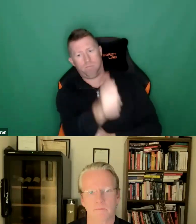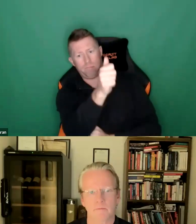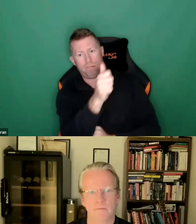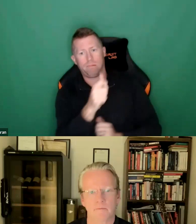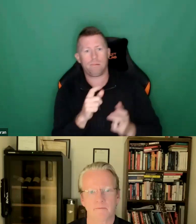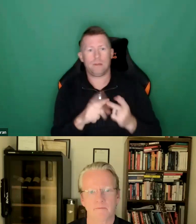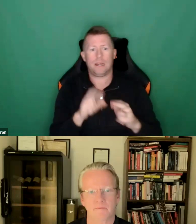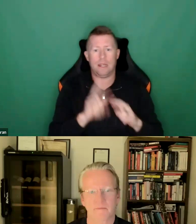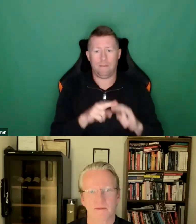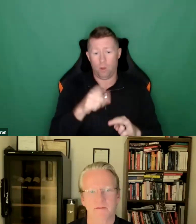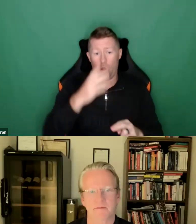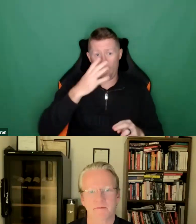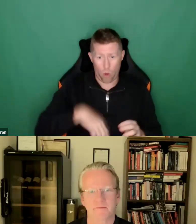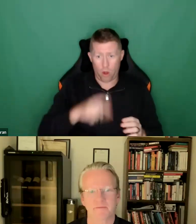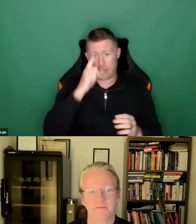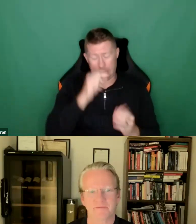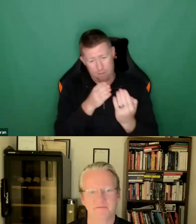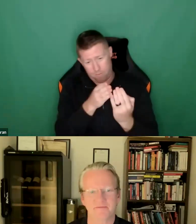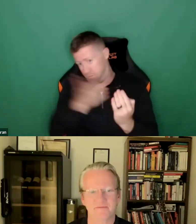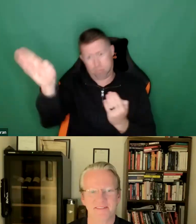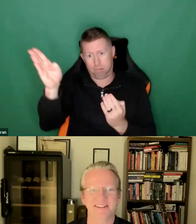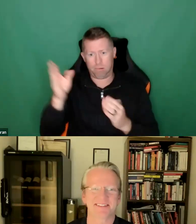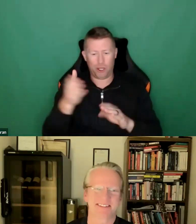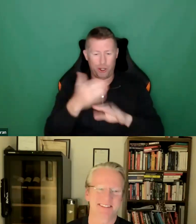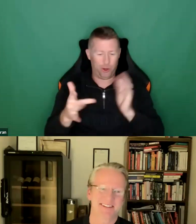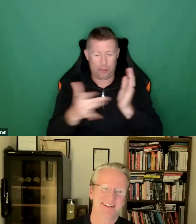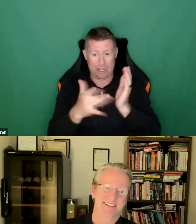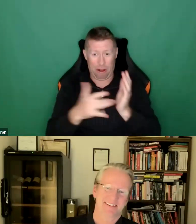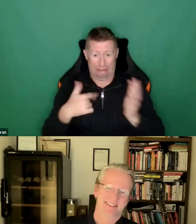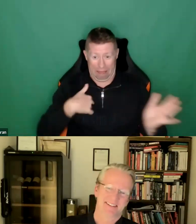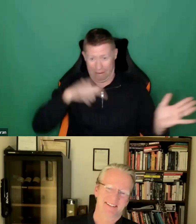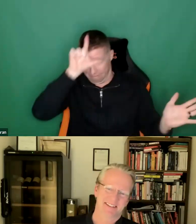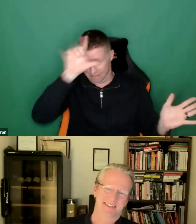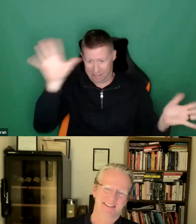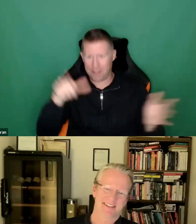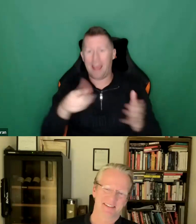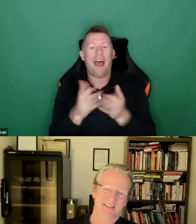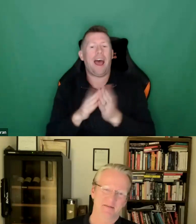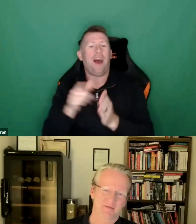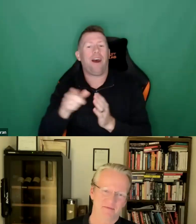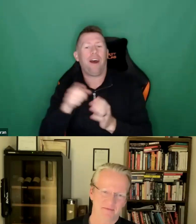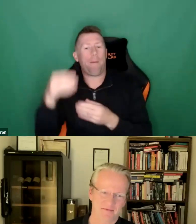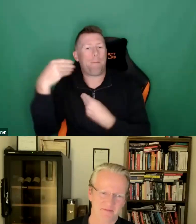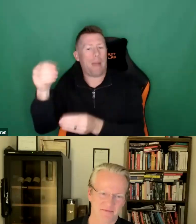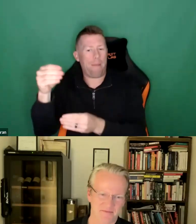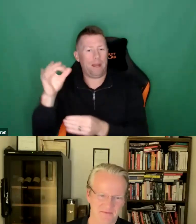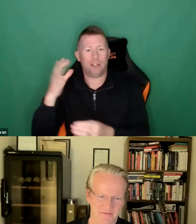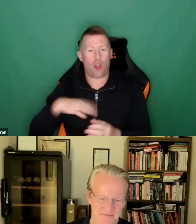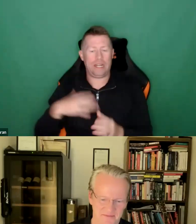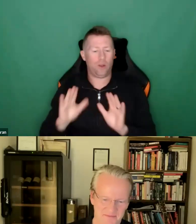And when I say goodbye, there will be a slide that comes up in a QR code there which I believe will also take you